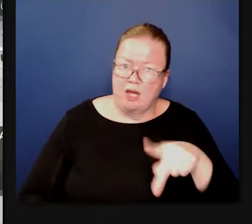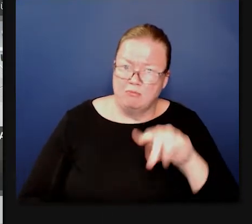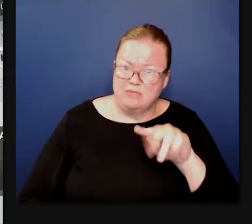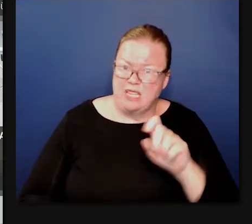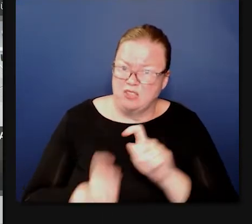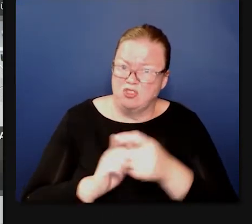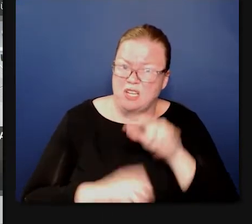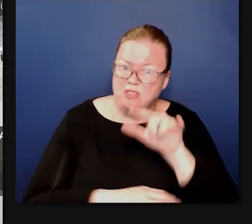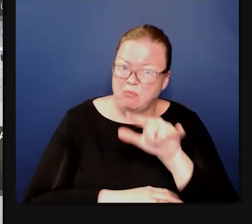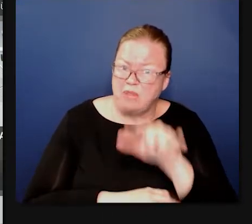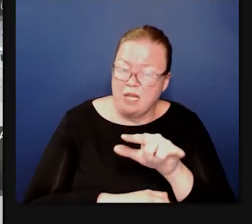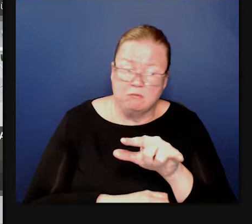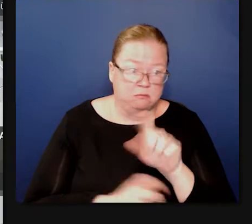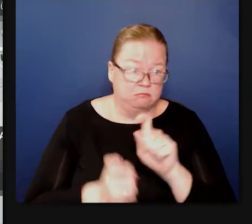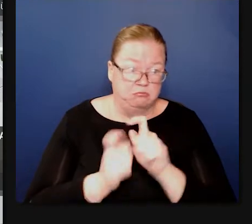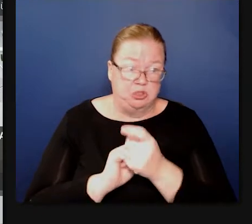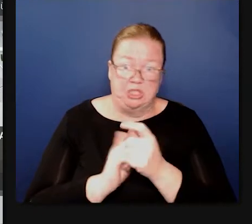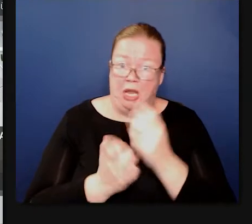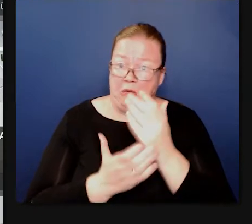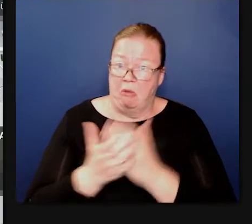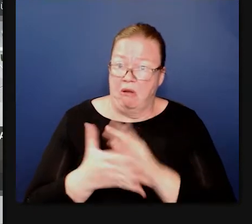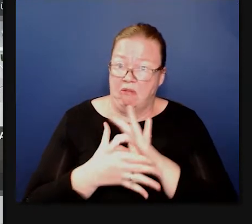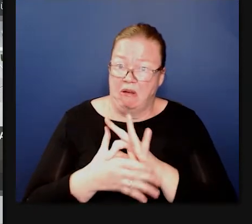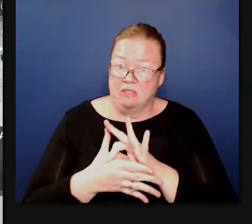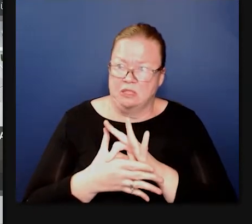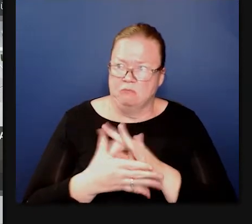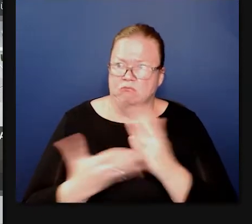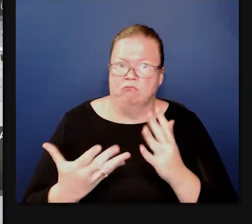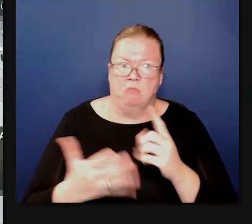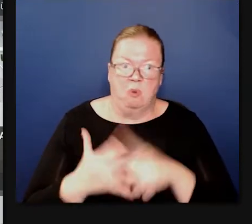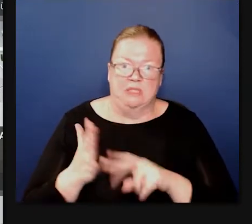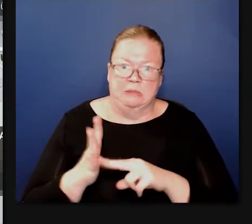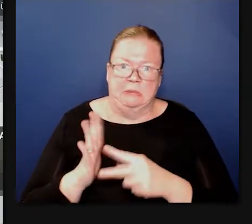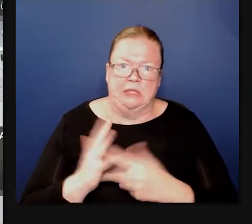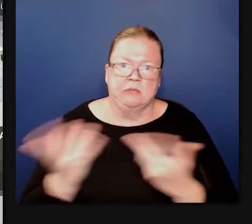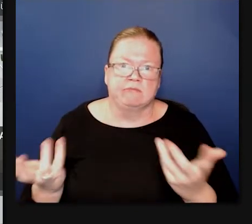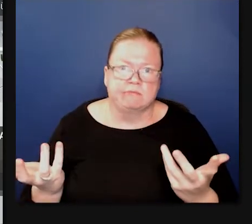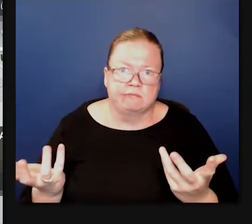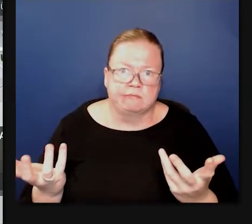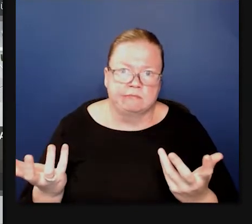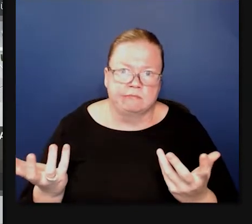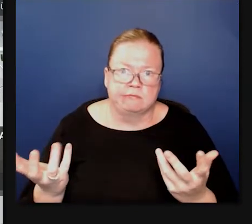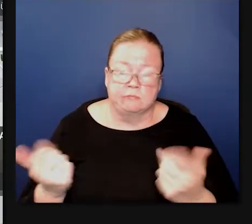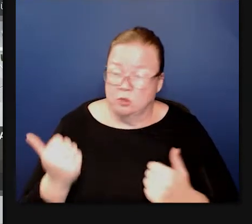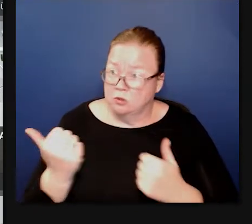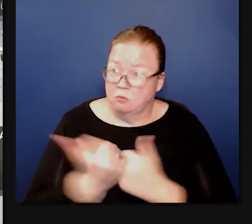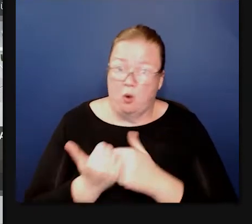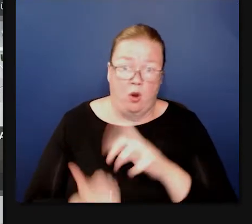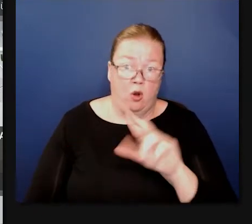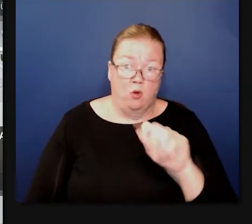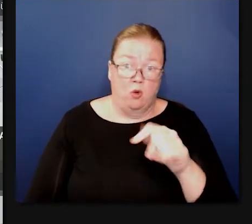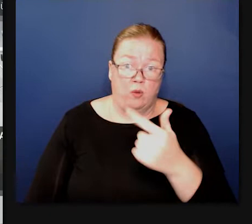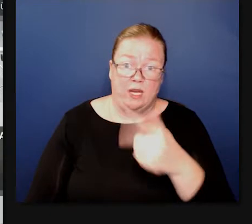to change a plane or change a piece of content. What does that mean? Do you want to support ratings and reviews?